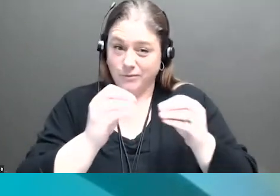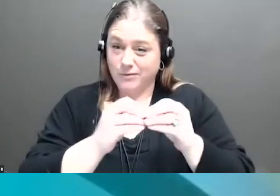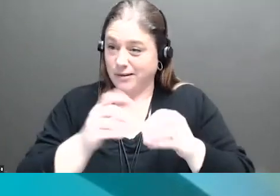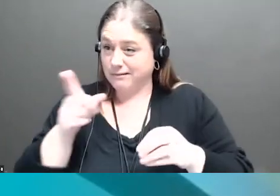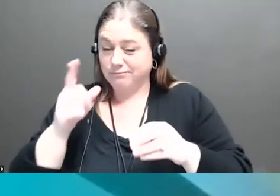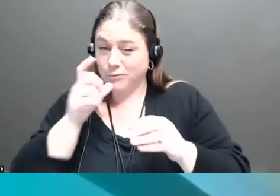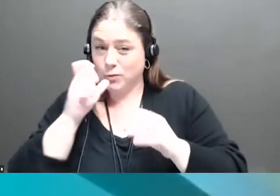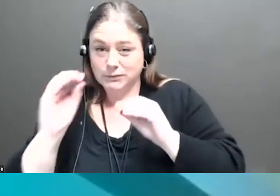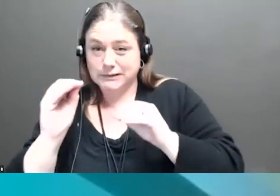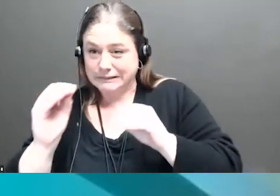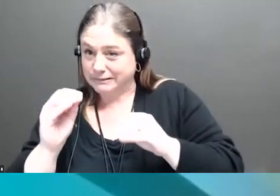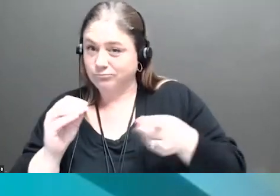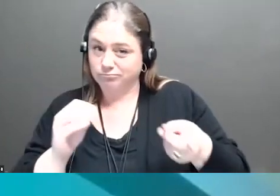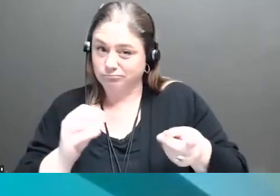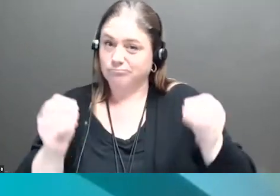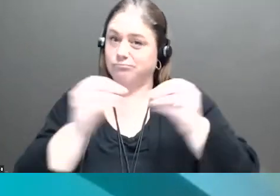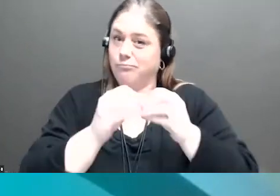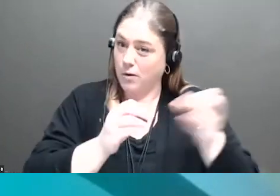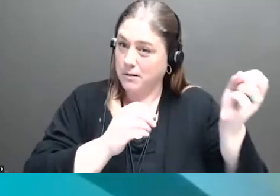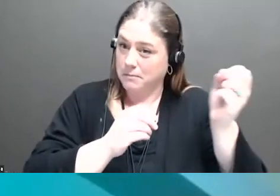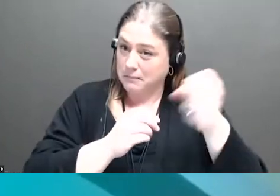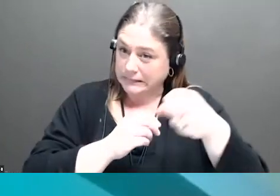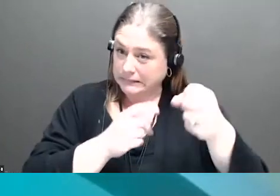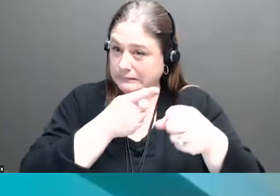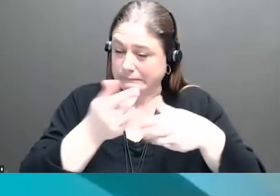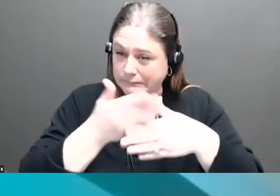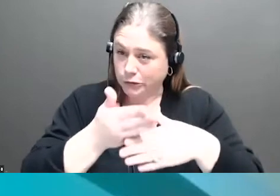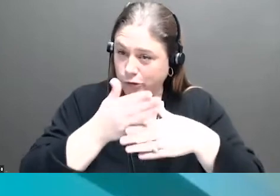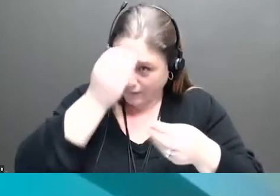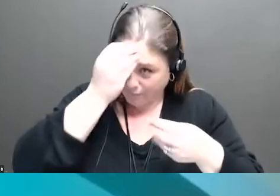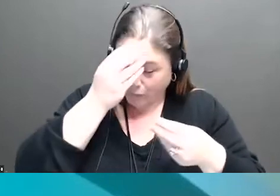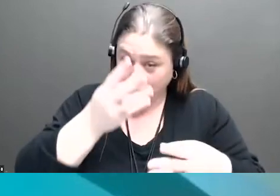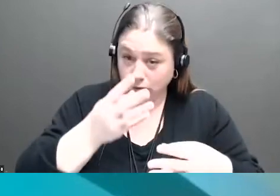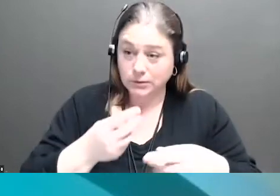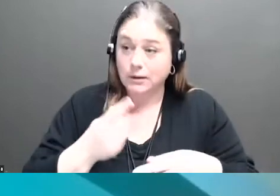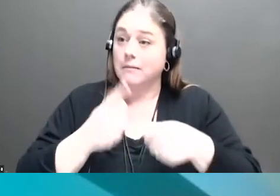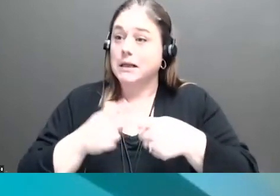service providers came to our workshop to learn, to learn from our participants,